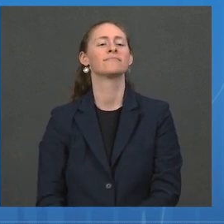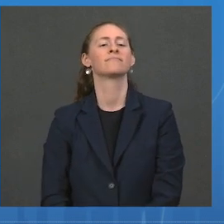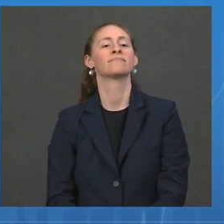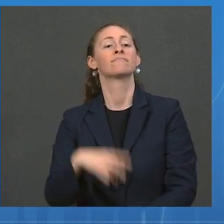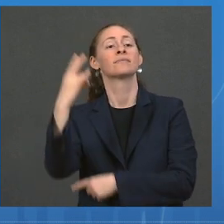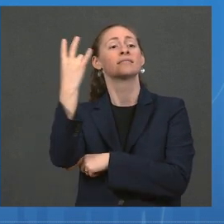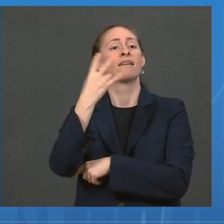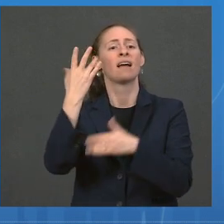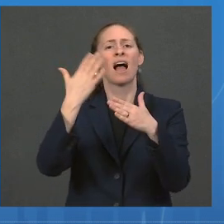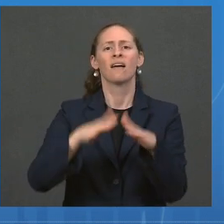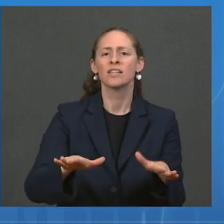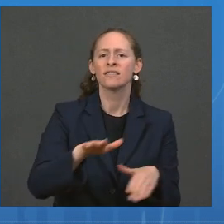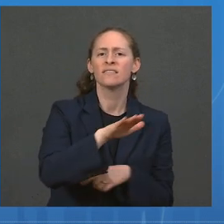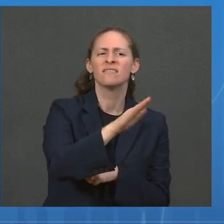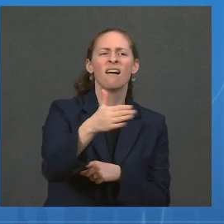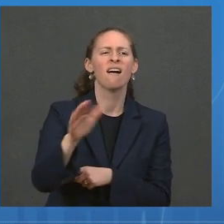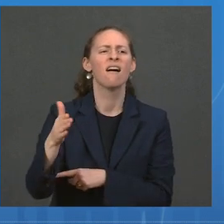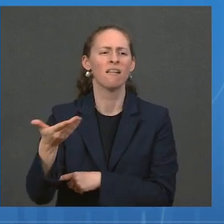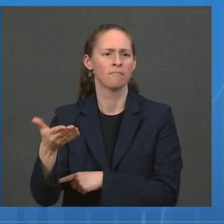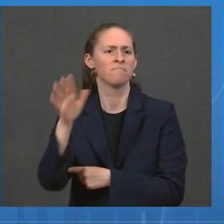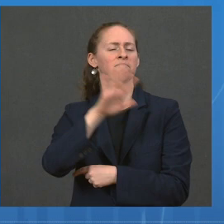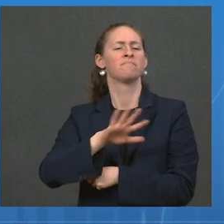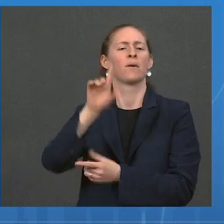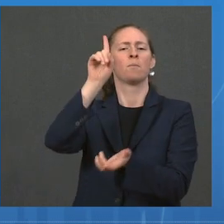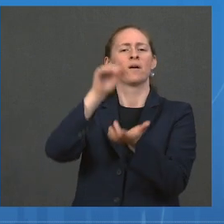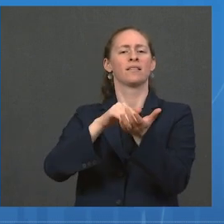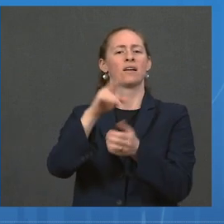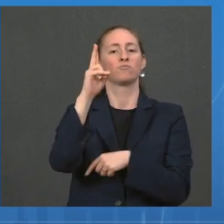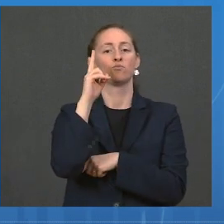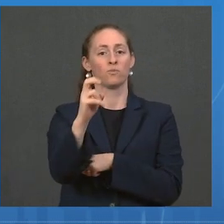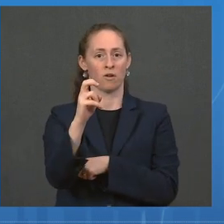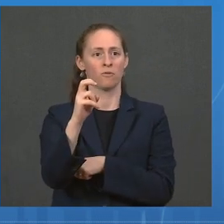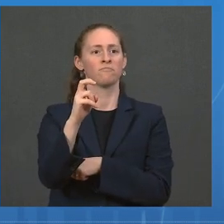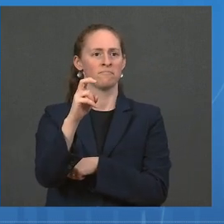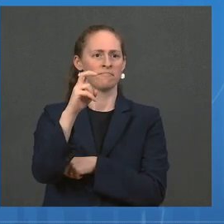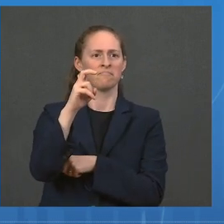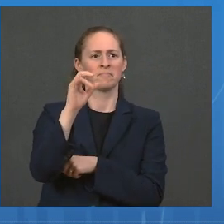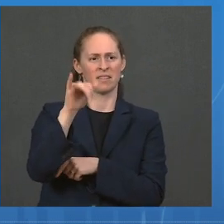were about 1,200 per day, a decrease of about 3 percent from the previous week.